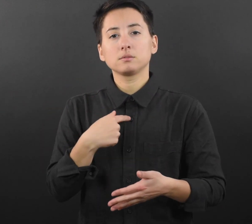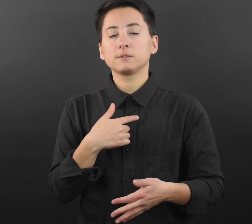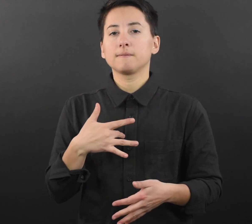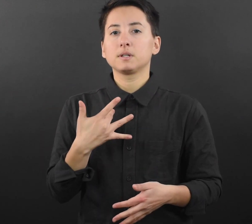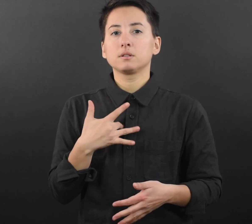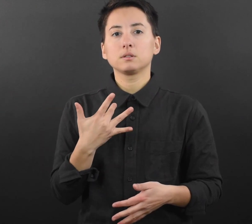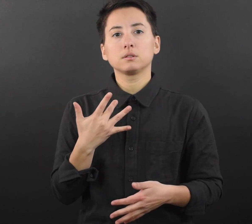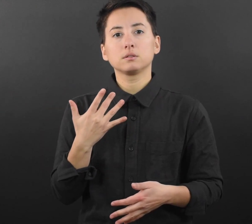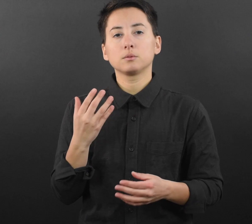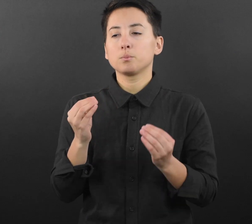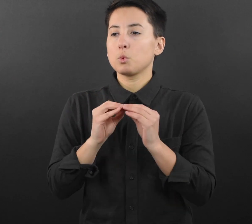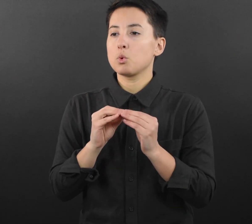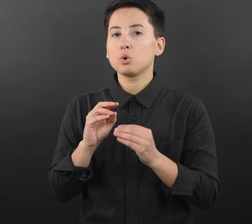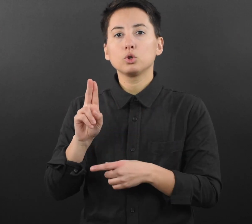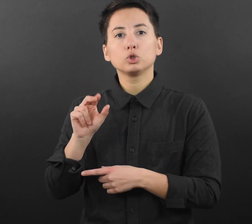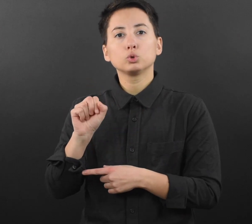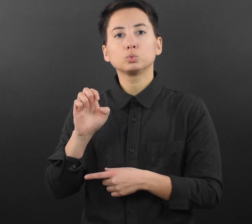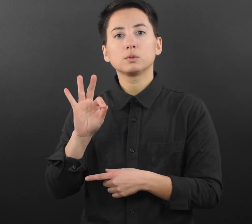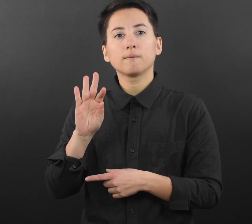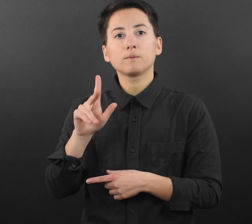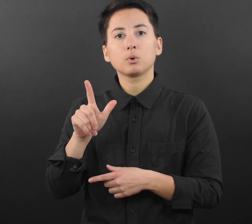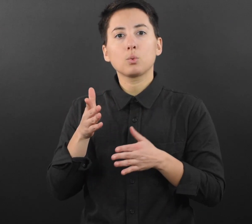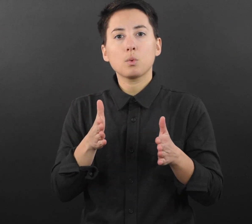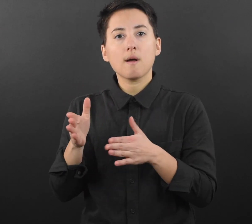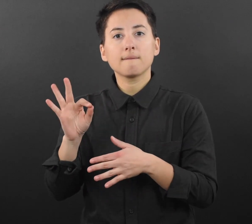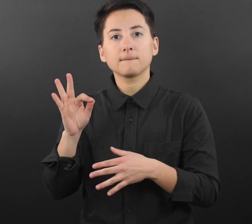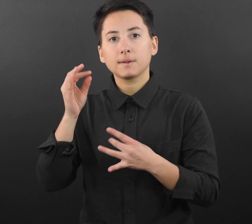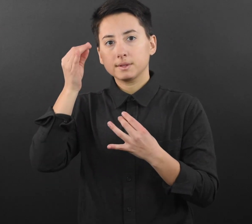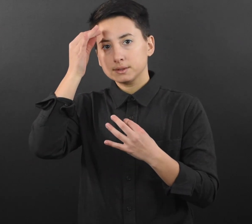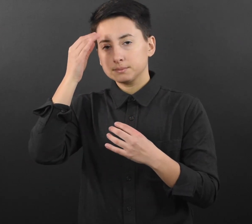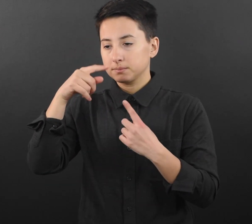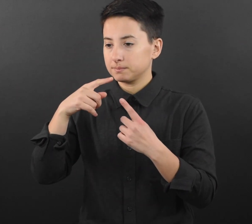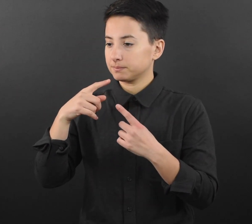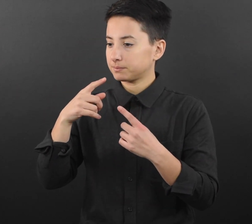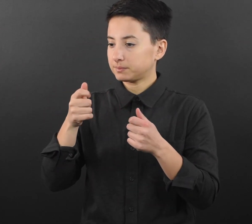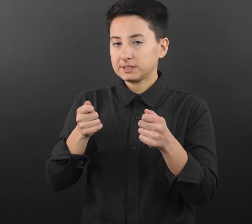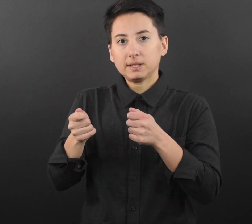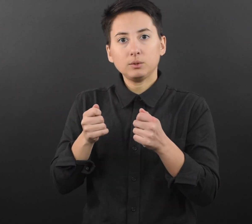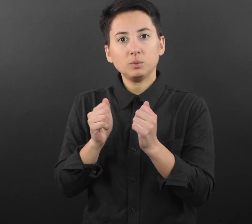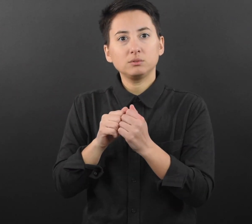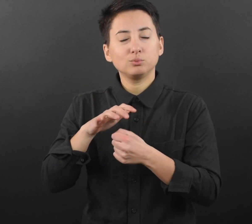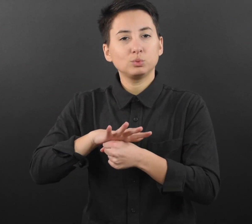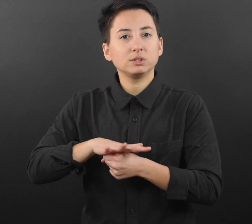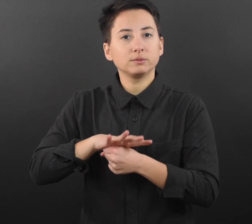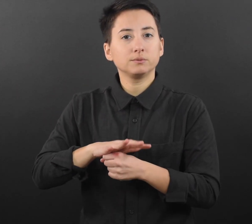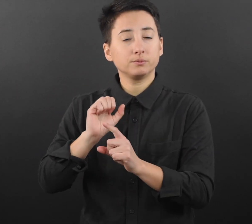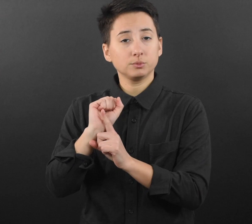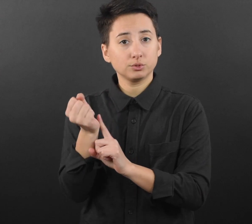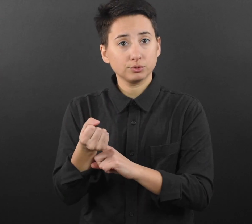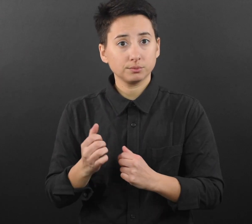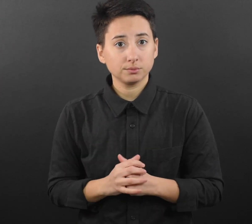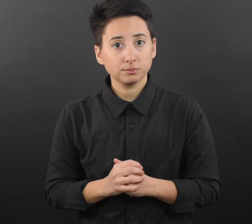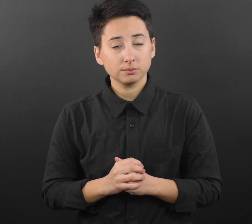can also help us find useful ways of thinking about or dealing with a stressful situation.